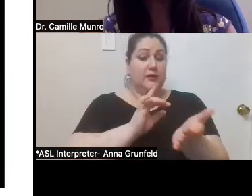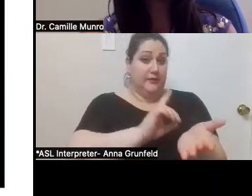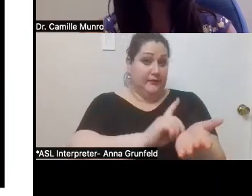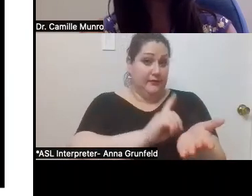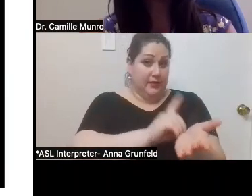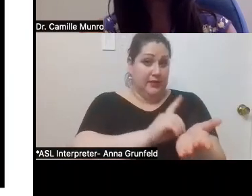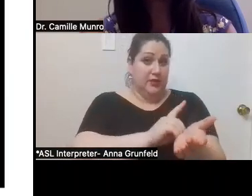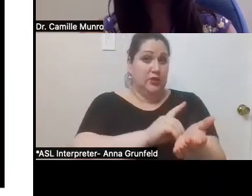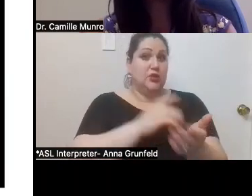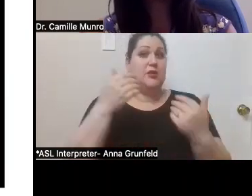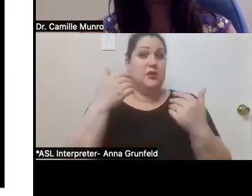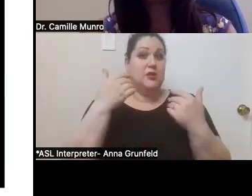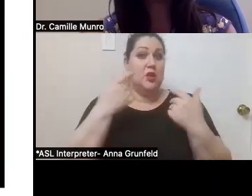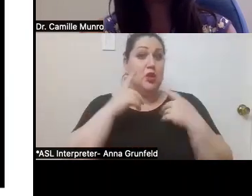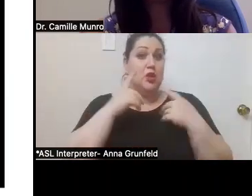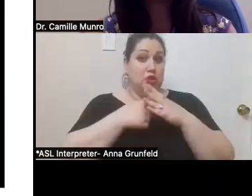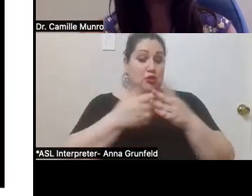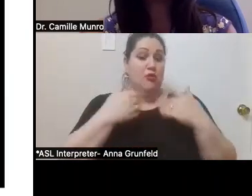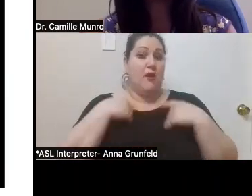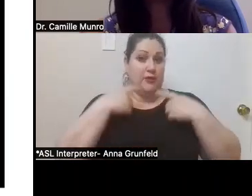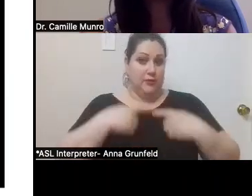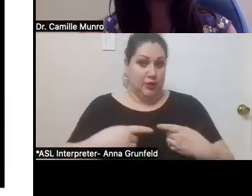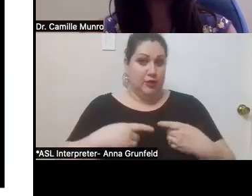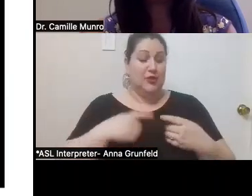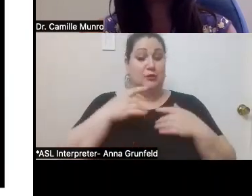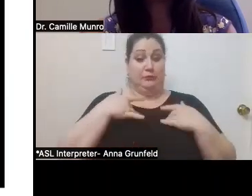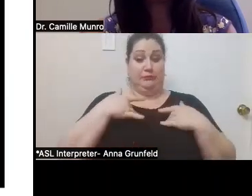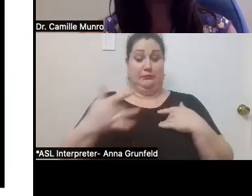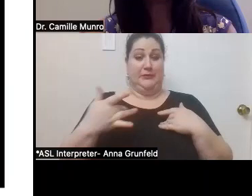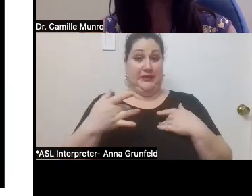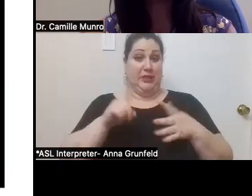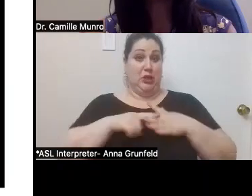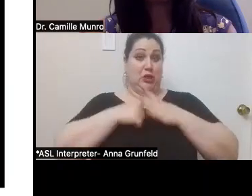but something changes as we go through the process of training and enduring practice.